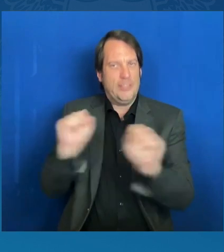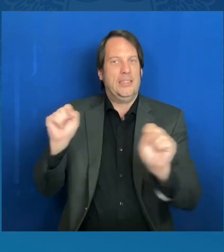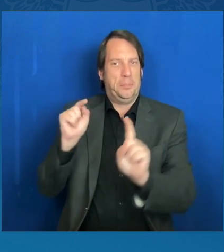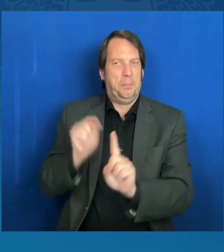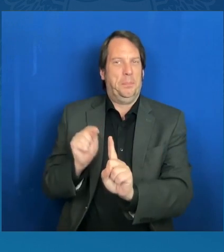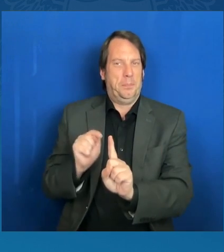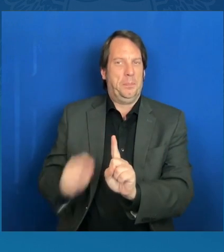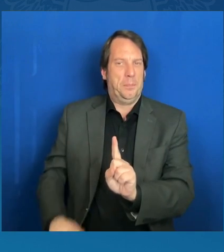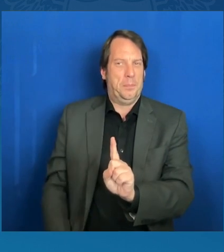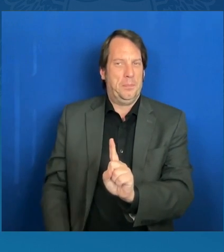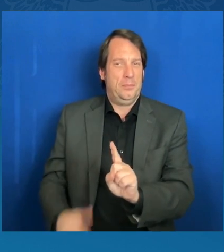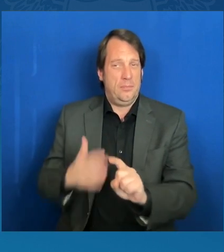It's the story of CVI.